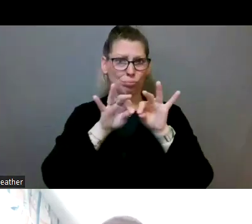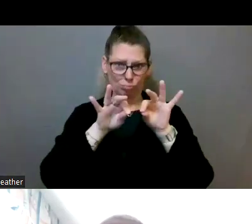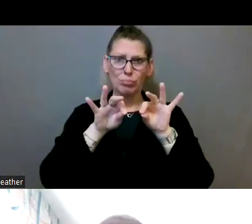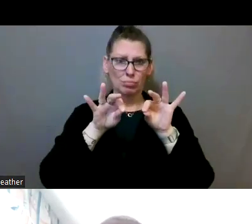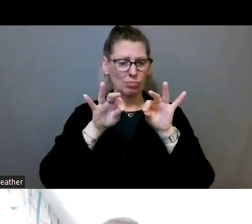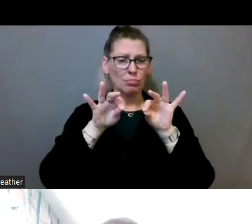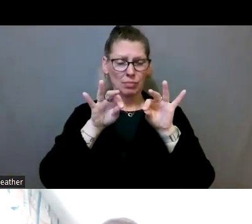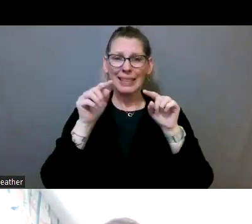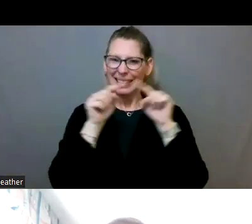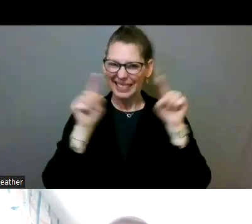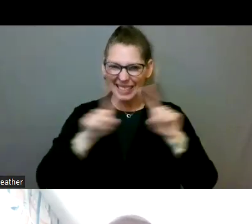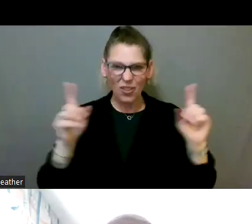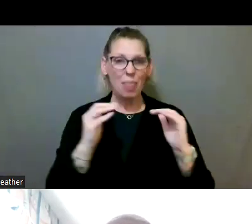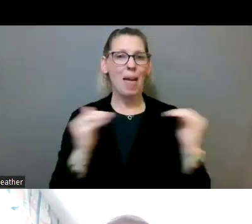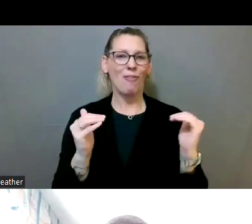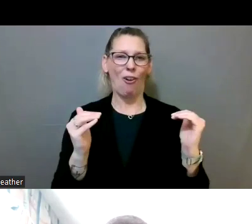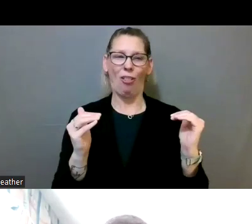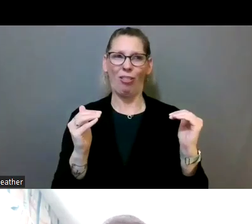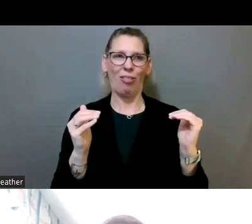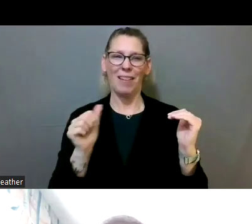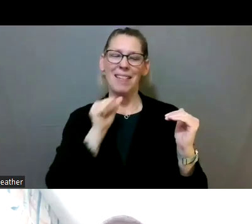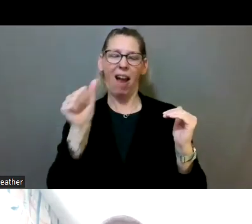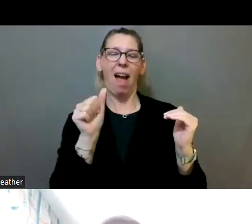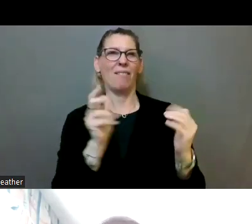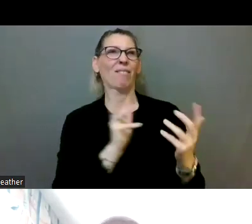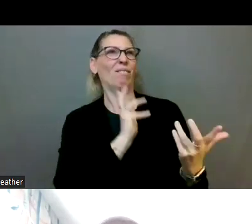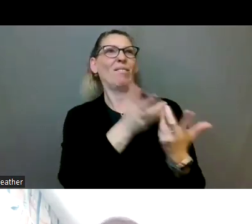level than fitting in.